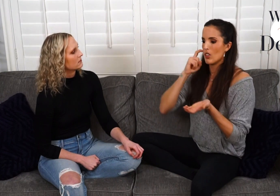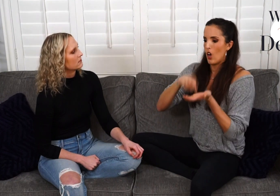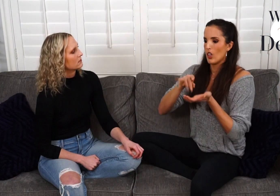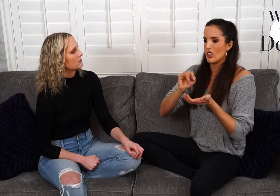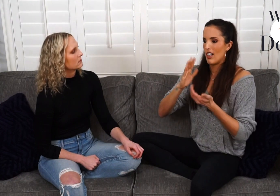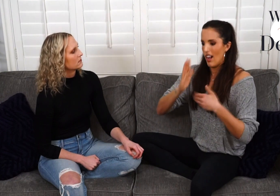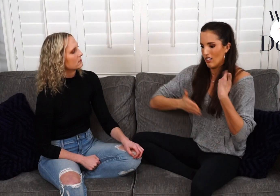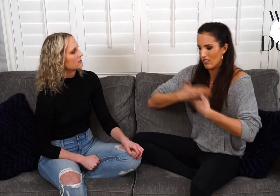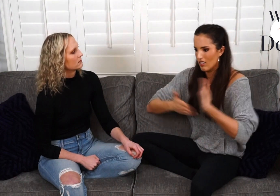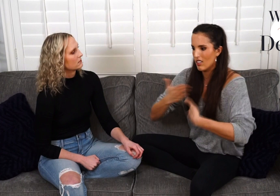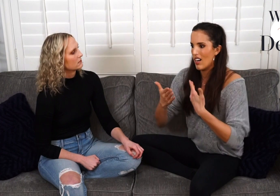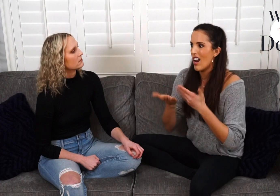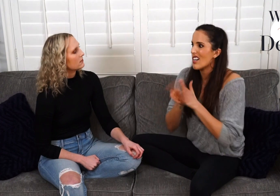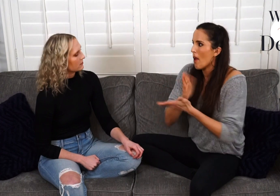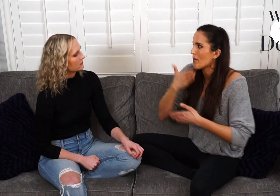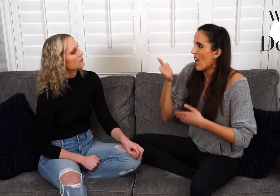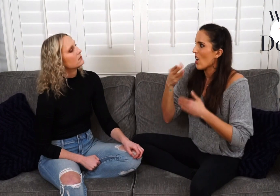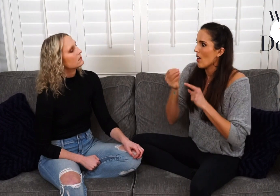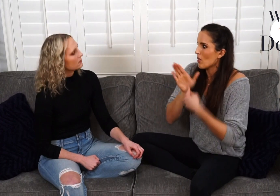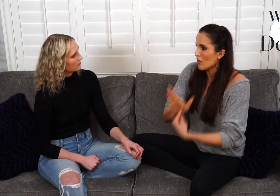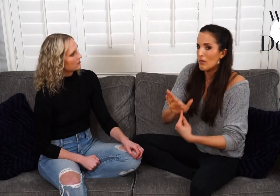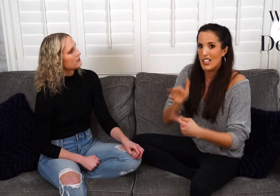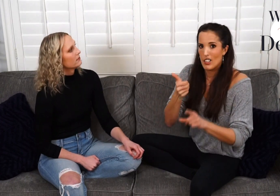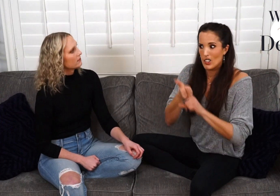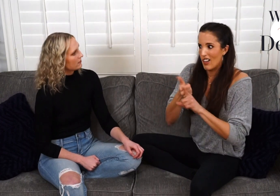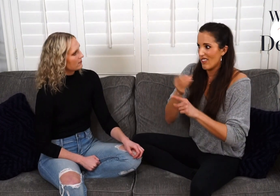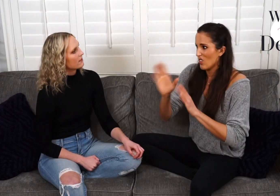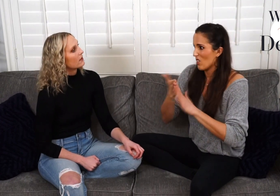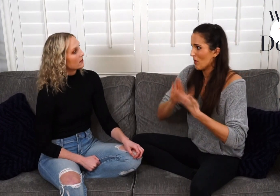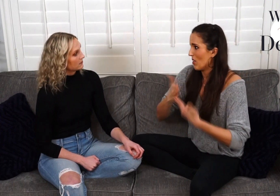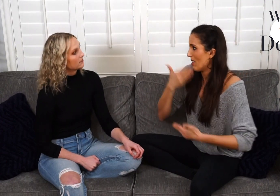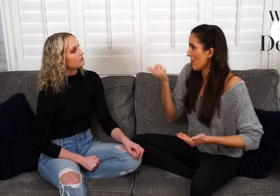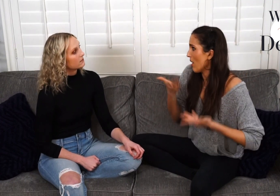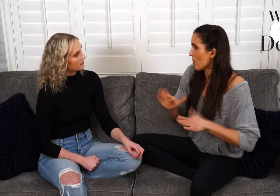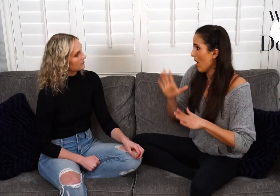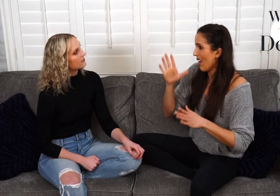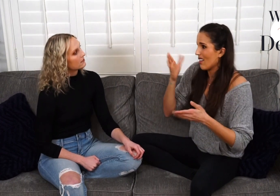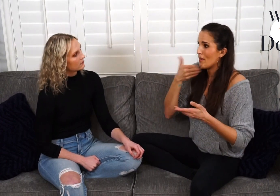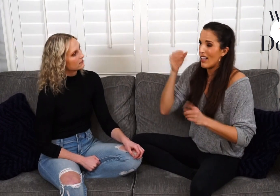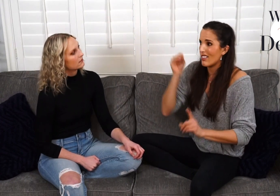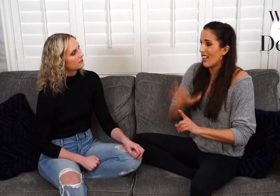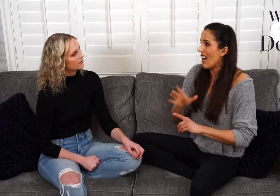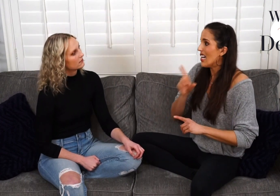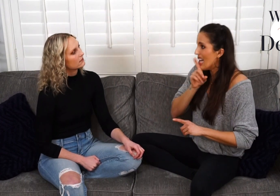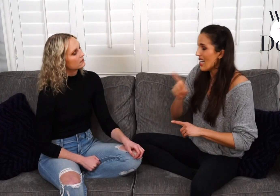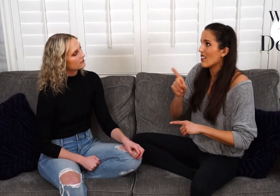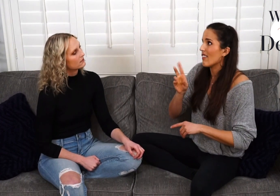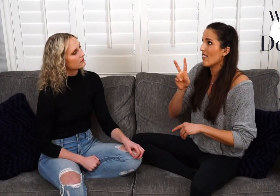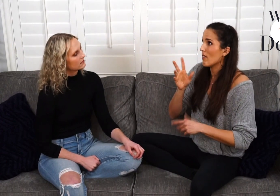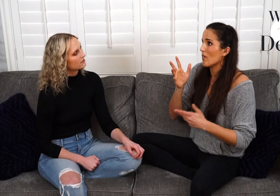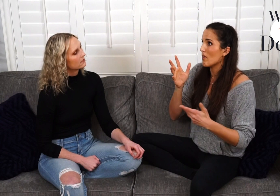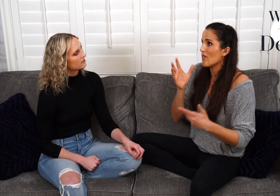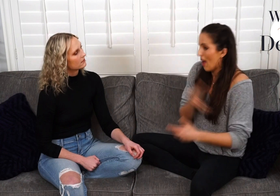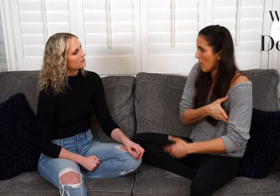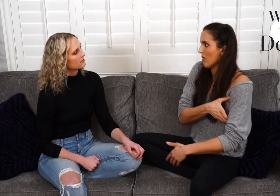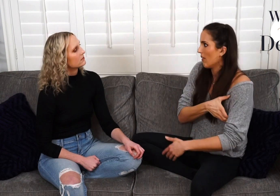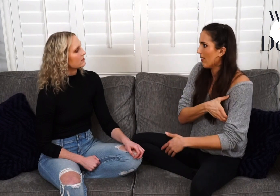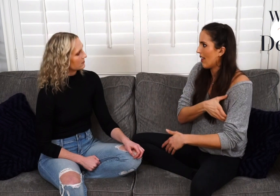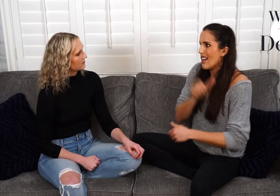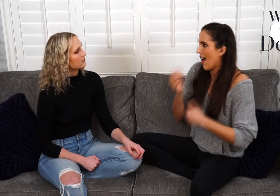But it's how you acknowledge it and move on and get better and represent yourself and the community in a better way. In the best light. It's what is